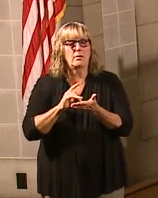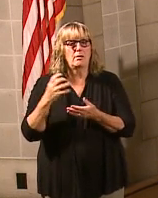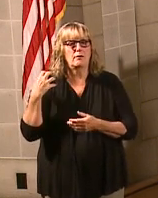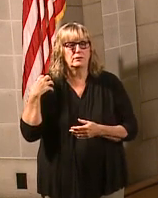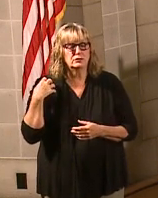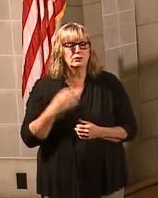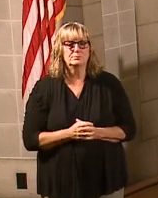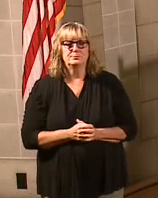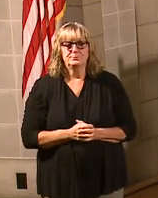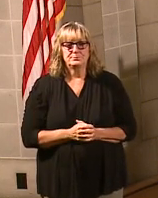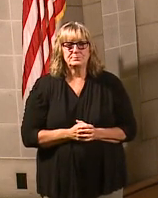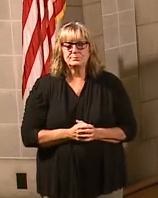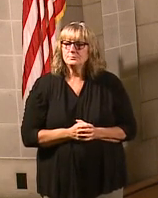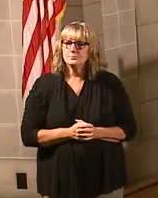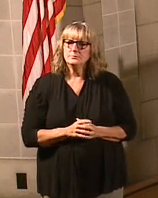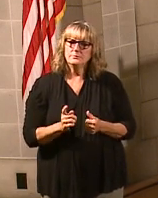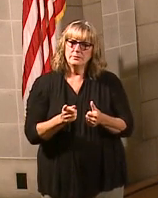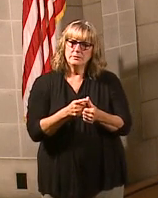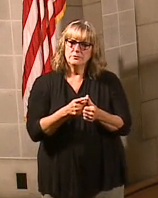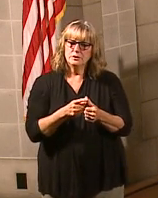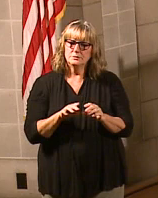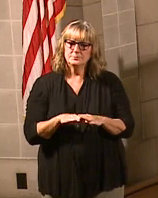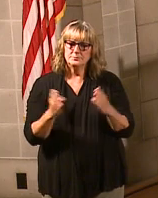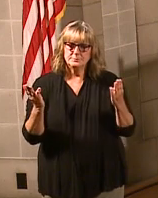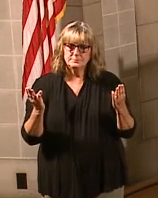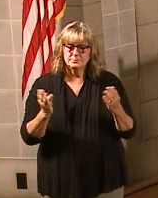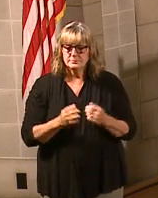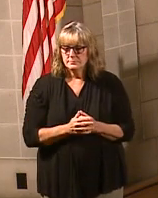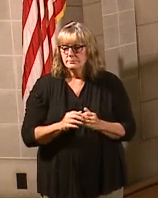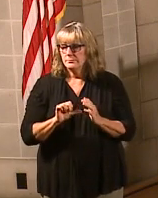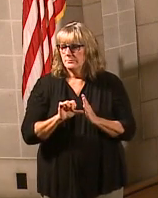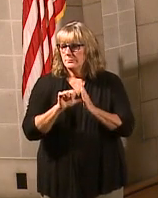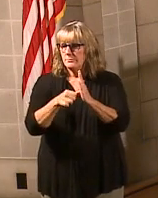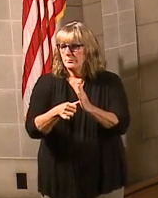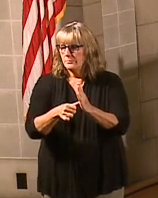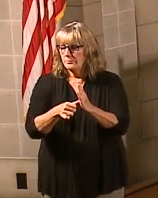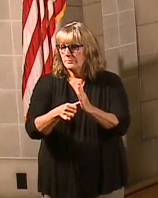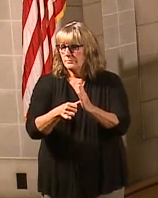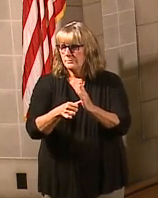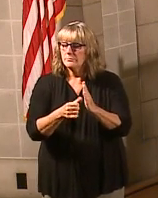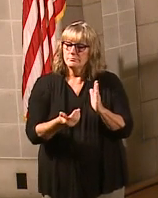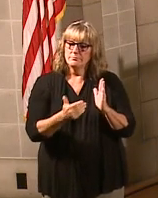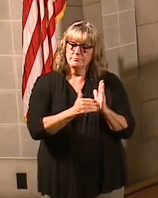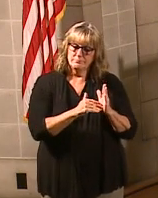DEPARTMENT OF HEALTH AND HUMAN SERVICES AS WELL AS DR. GARY ANTONE WHO IS OUR CHIEF MEDICAL